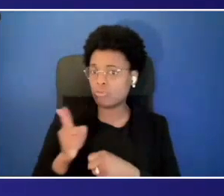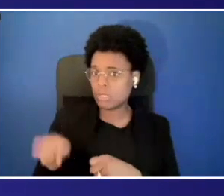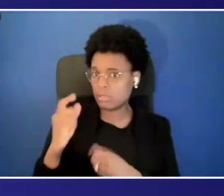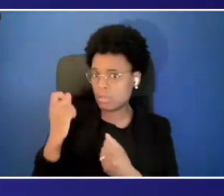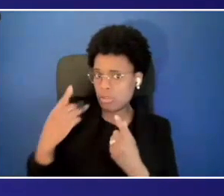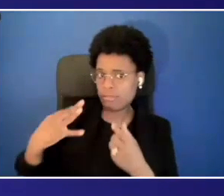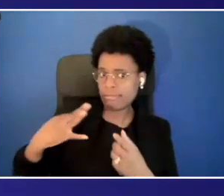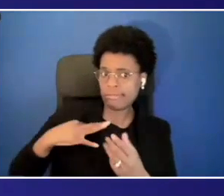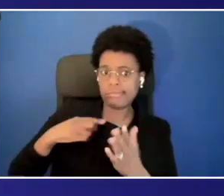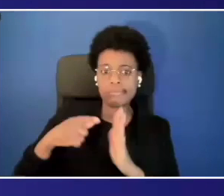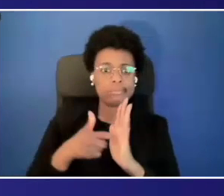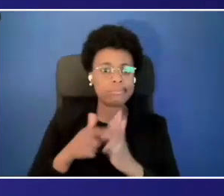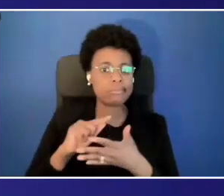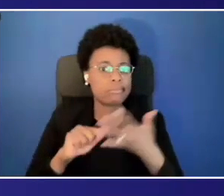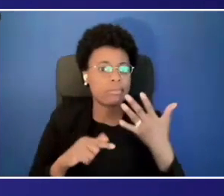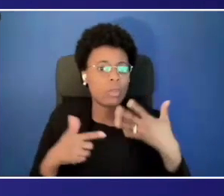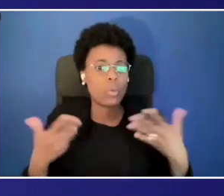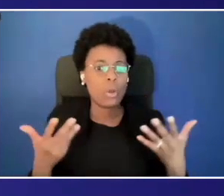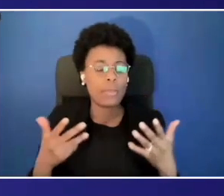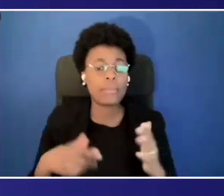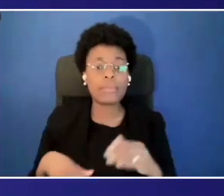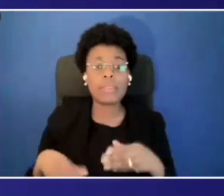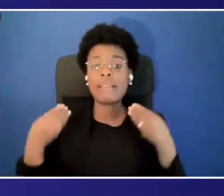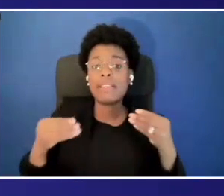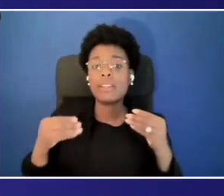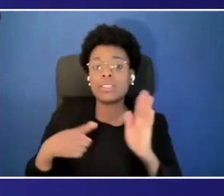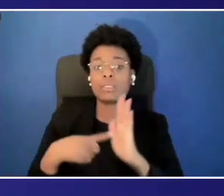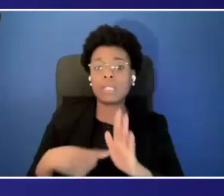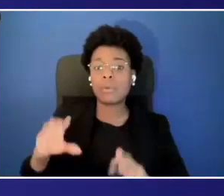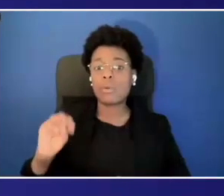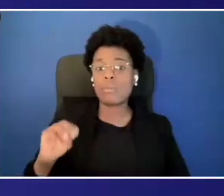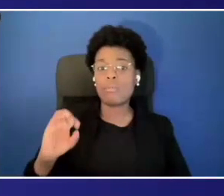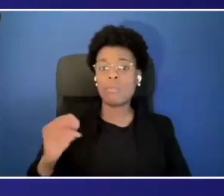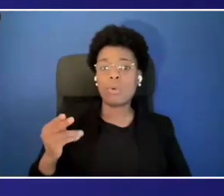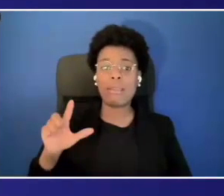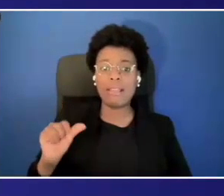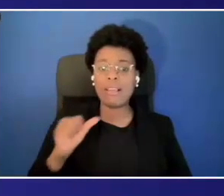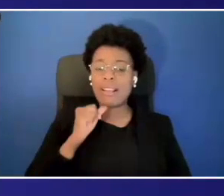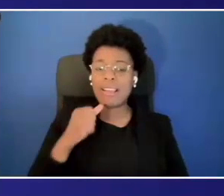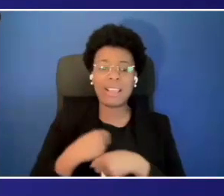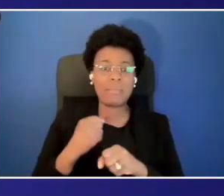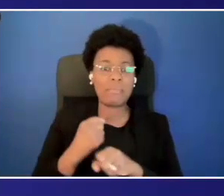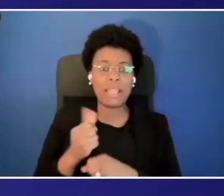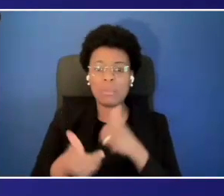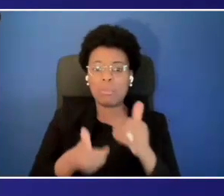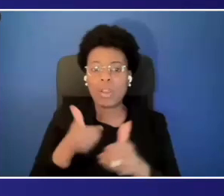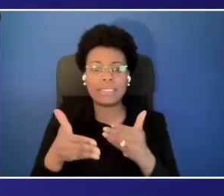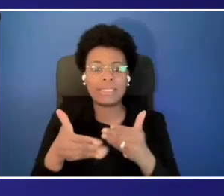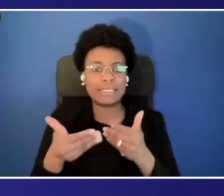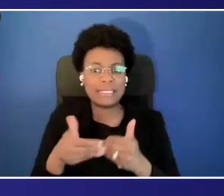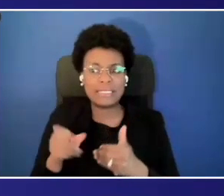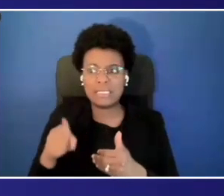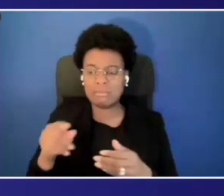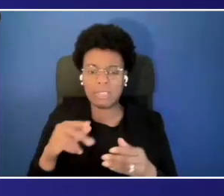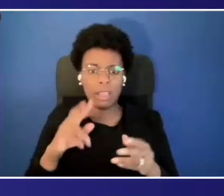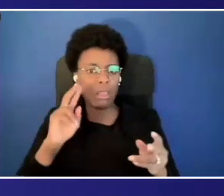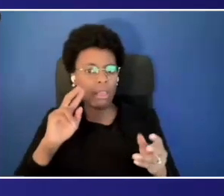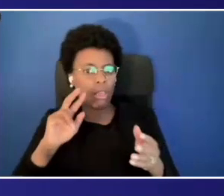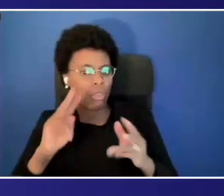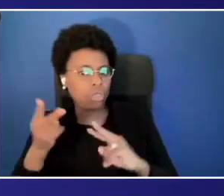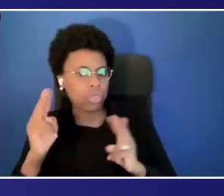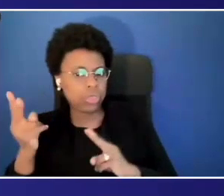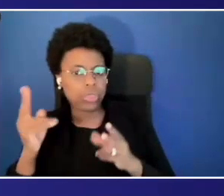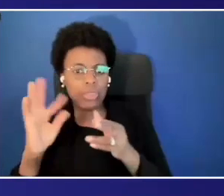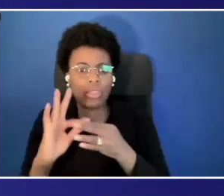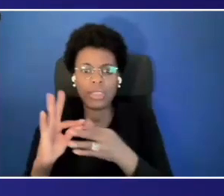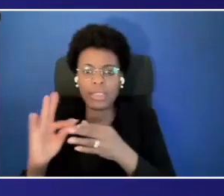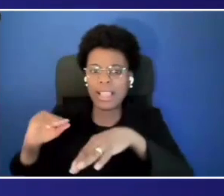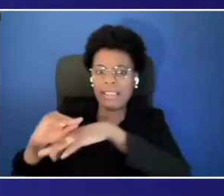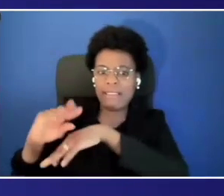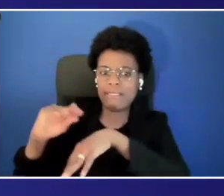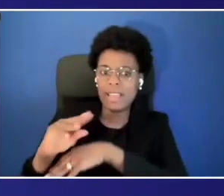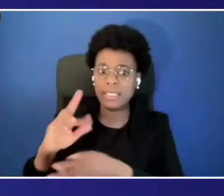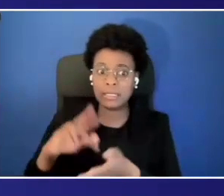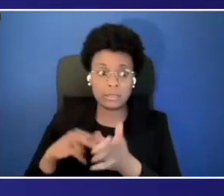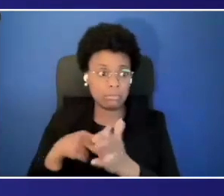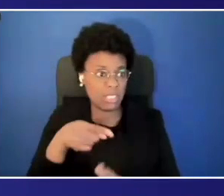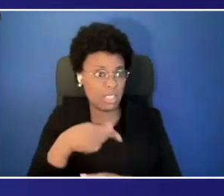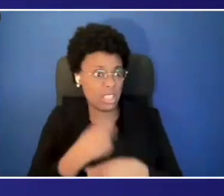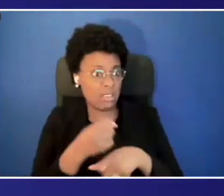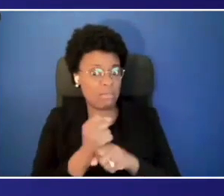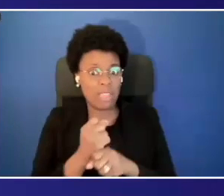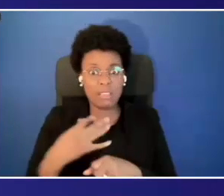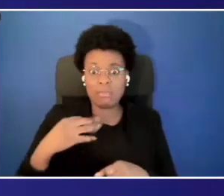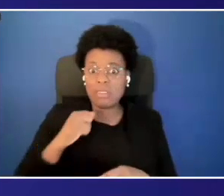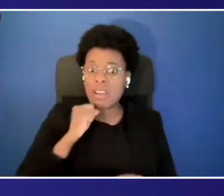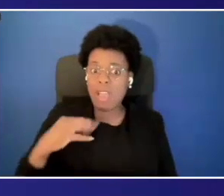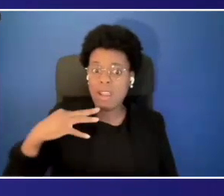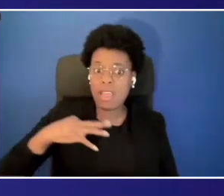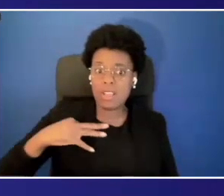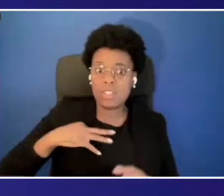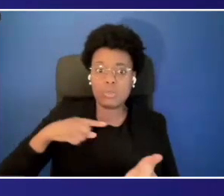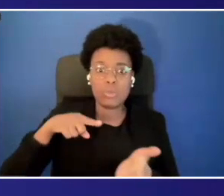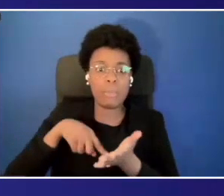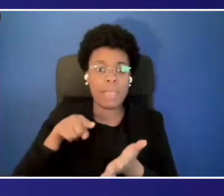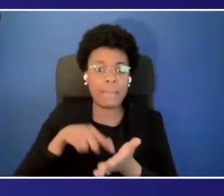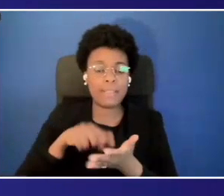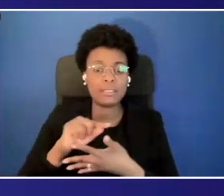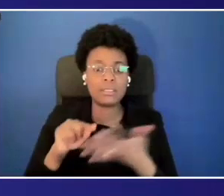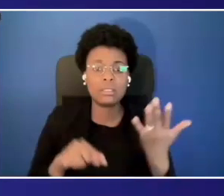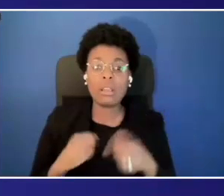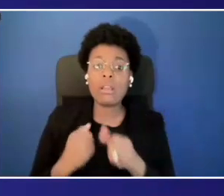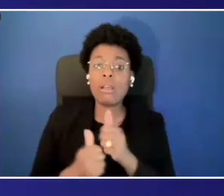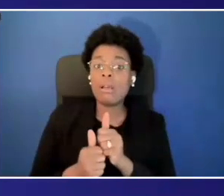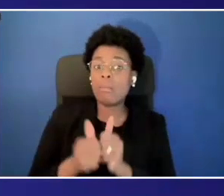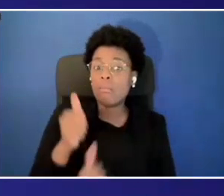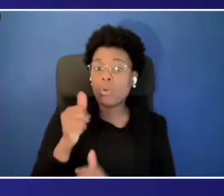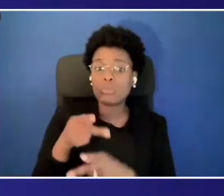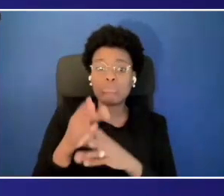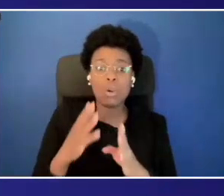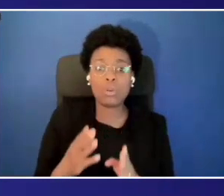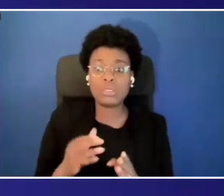Mohila often gave incorrect or misleading advice, leading bars to make an eligible payments. Moreover, many powers were unaware of their longer repayment plans didn't qualify.